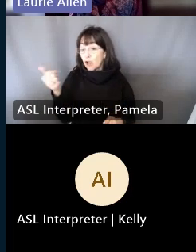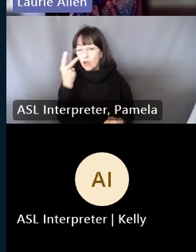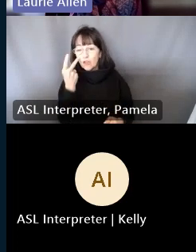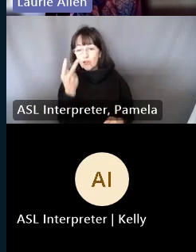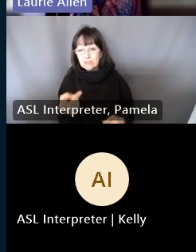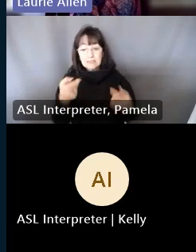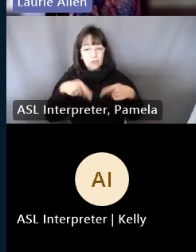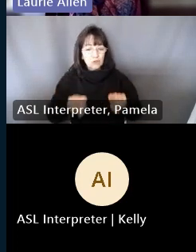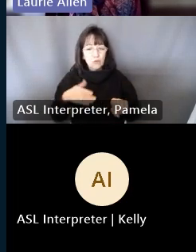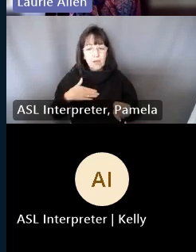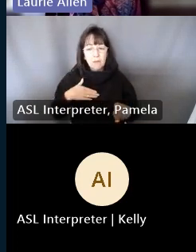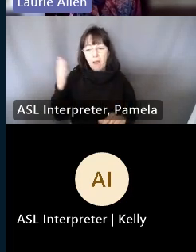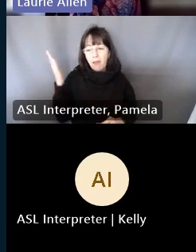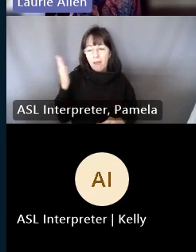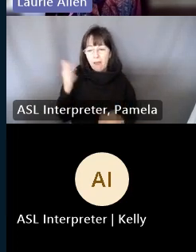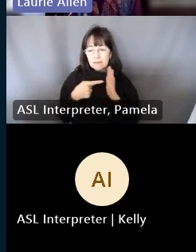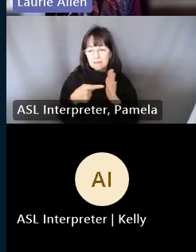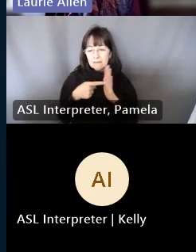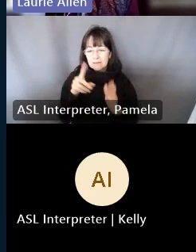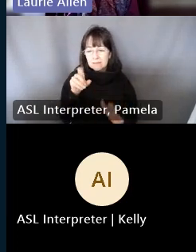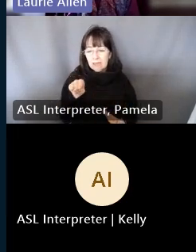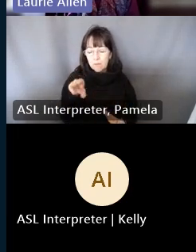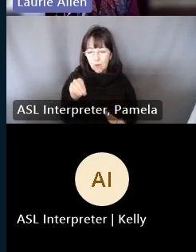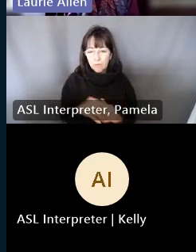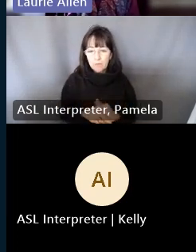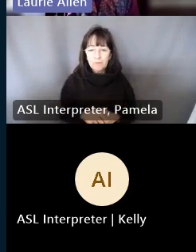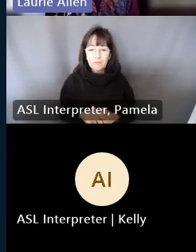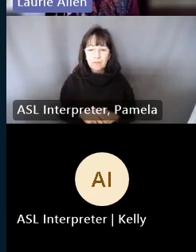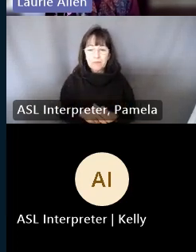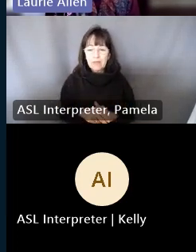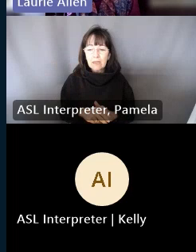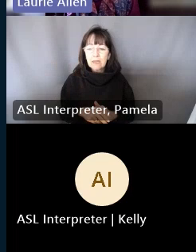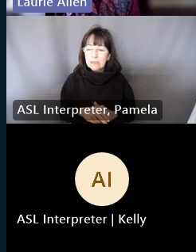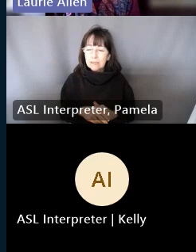I mentioned Narrator and Magnifier, but Contrast is a really interesting way